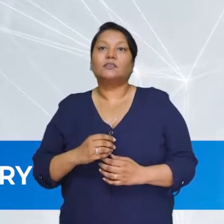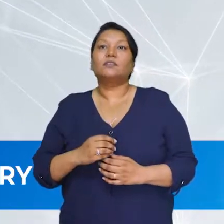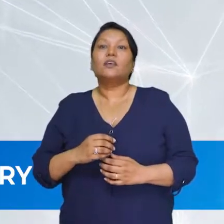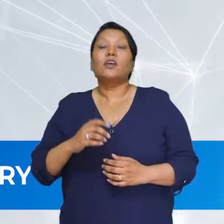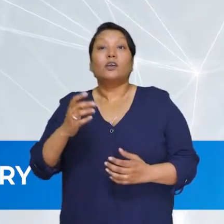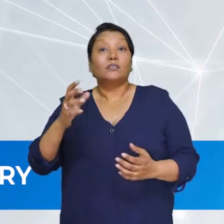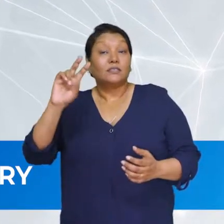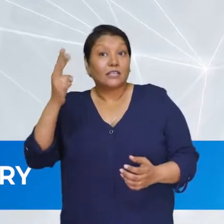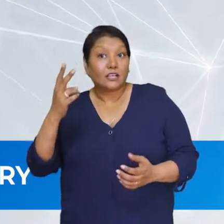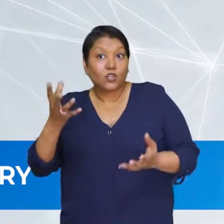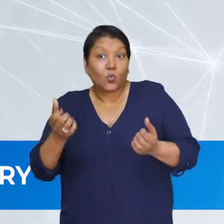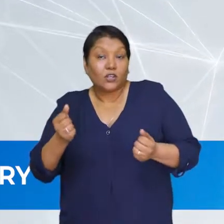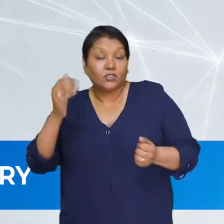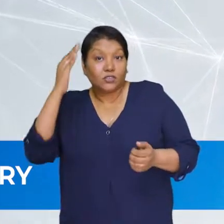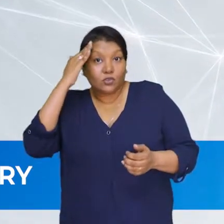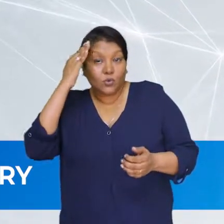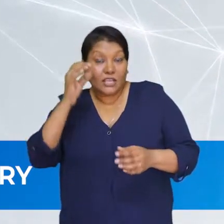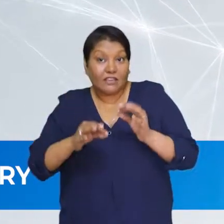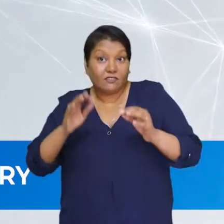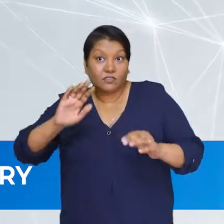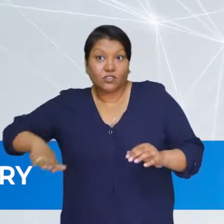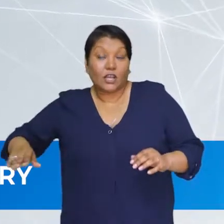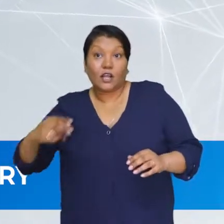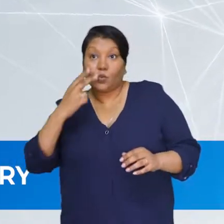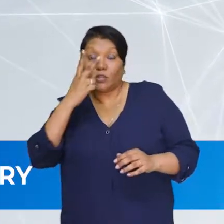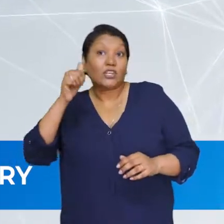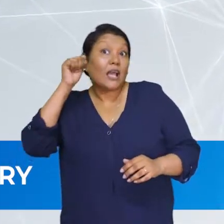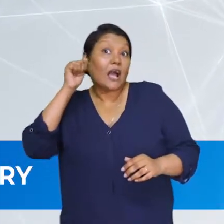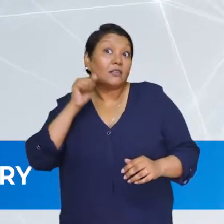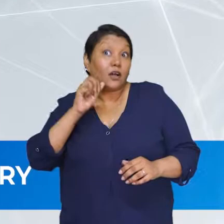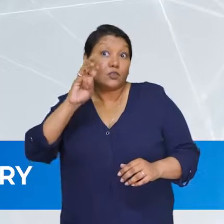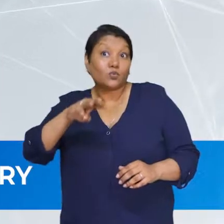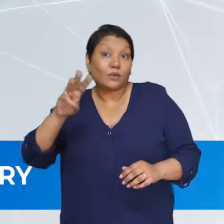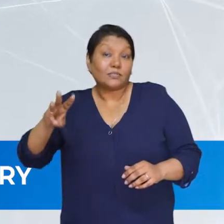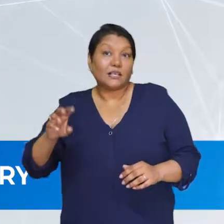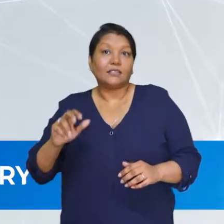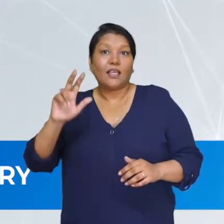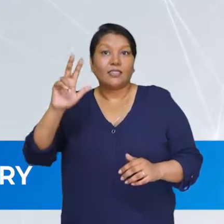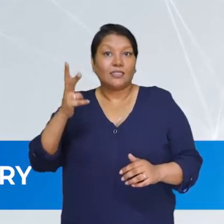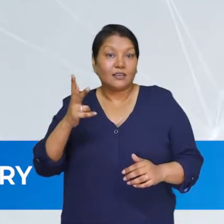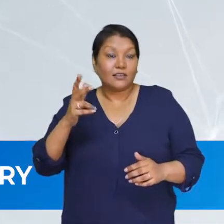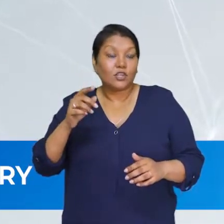child is looking at any adult websites. You will also be able to find out whether they are looking